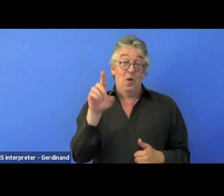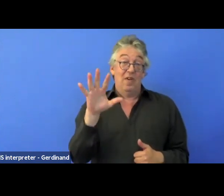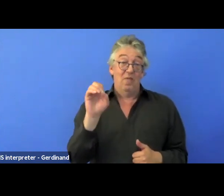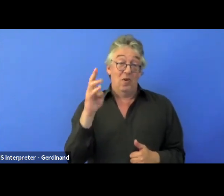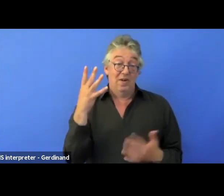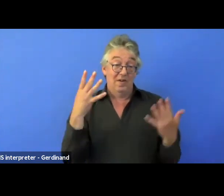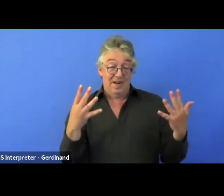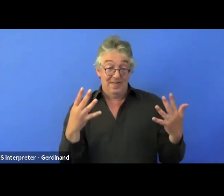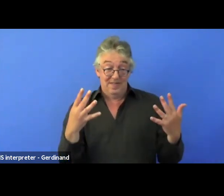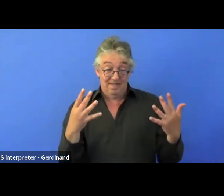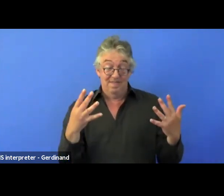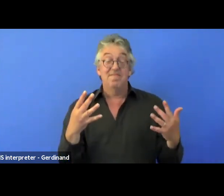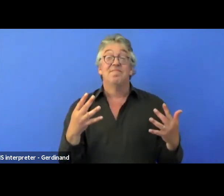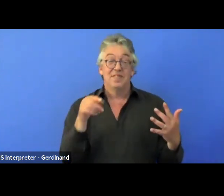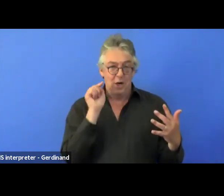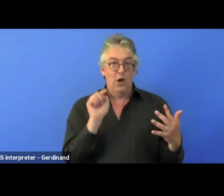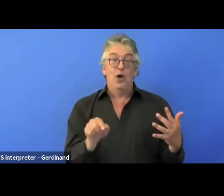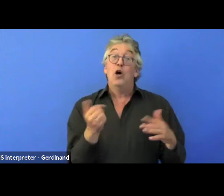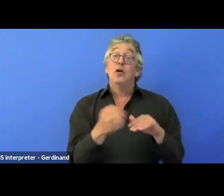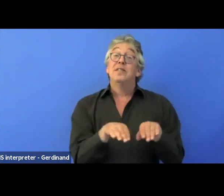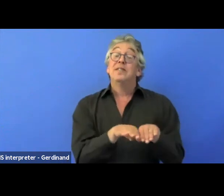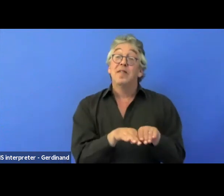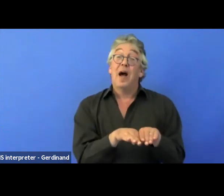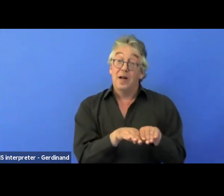to have compliance with the Web Accessibility Directive.